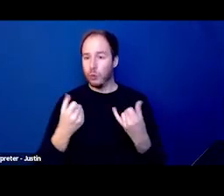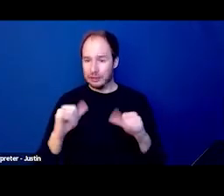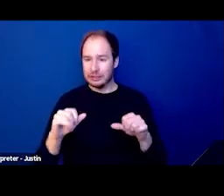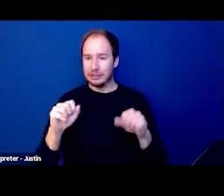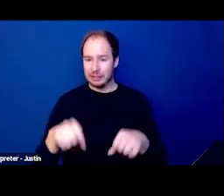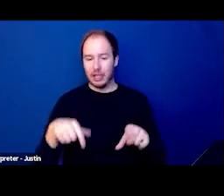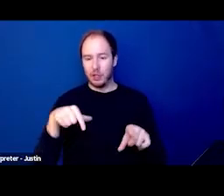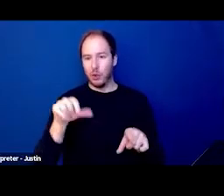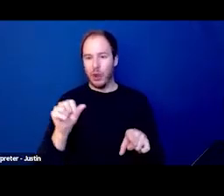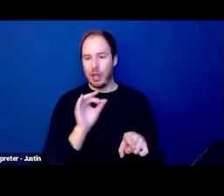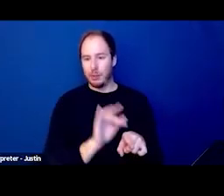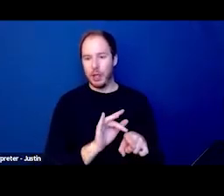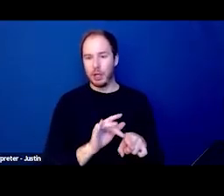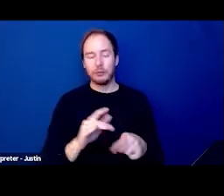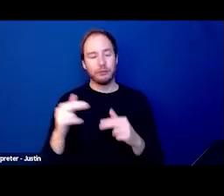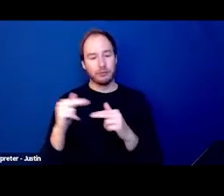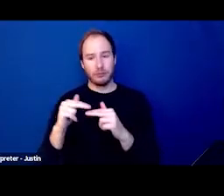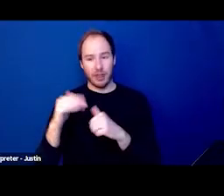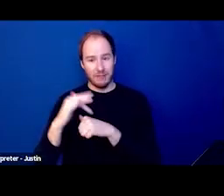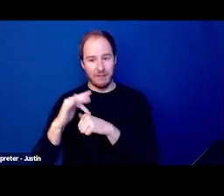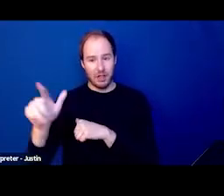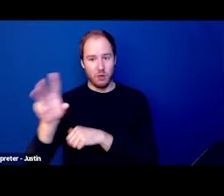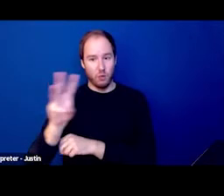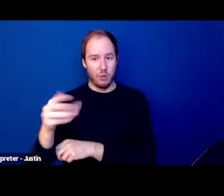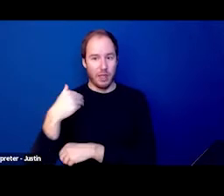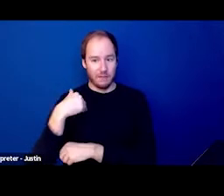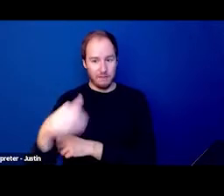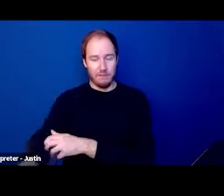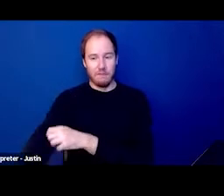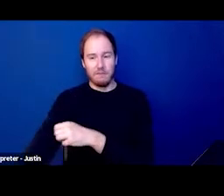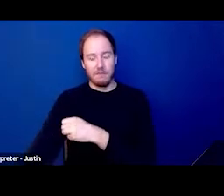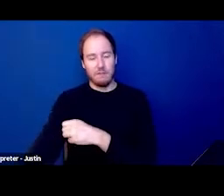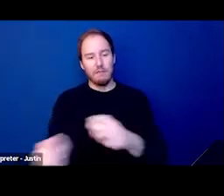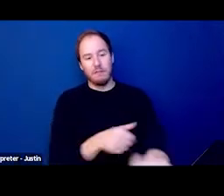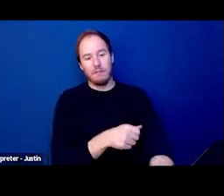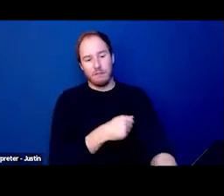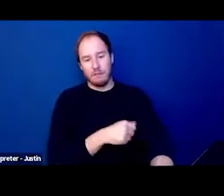The slides are available now on our website. If you'd like to download those and follow along,